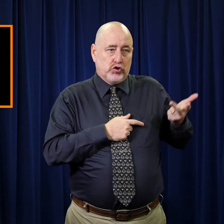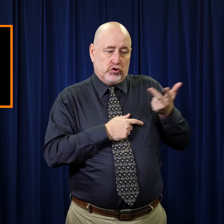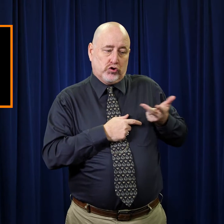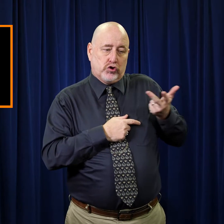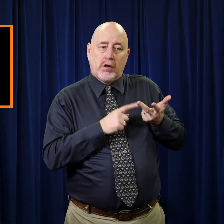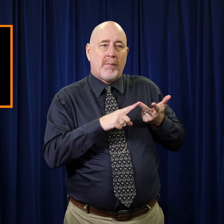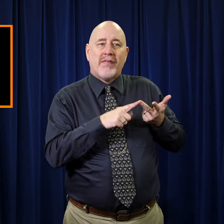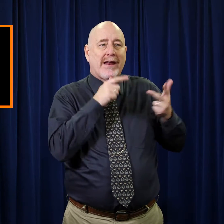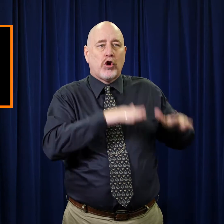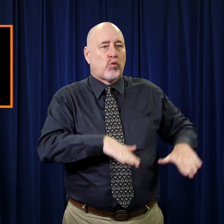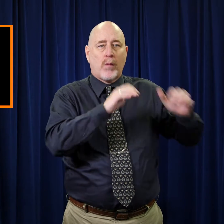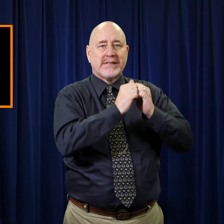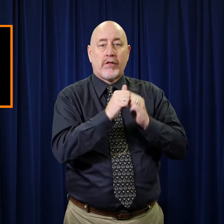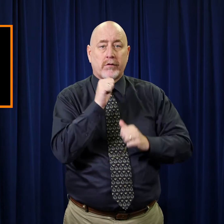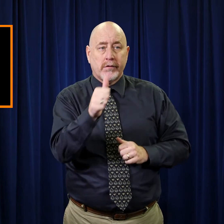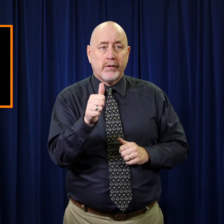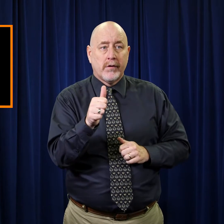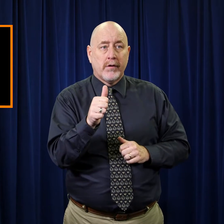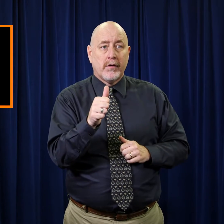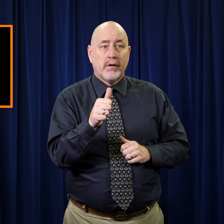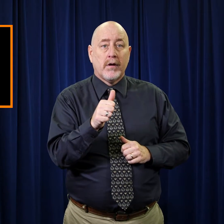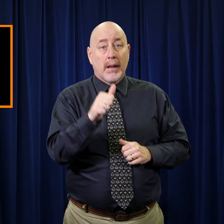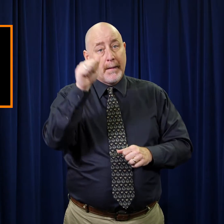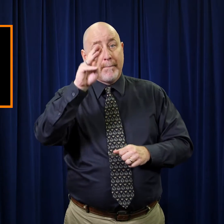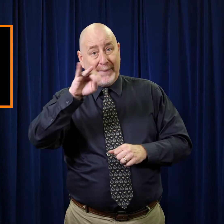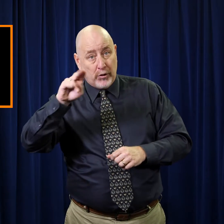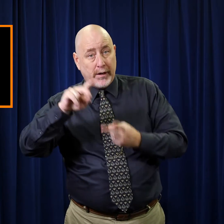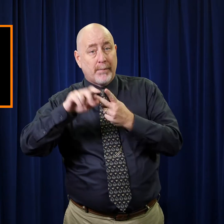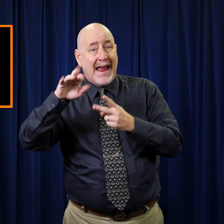and sister to Moses, but they didn't grow up together. I mean they were slaves.